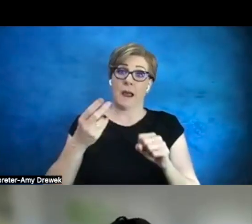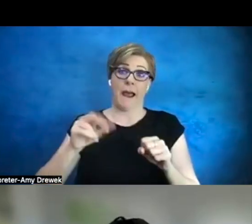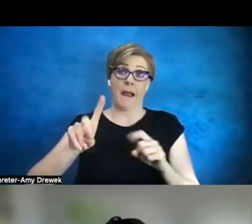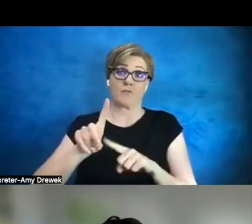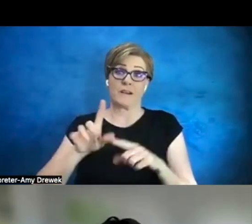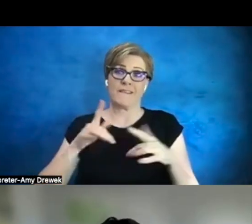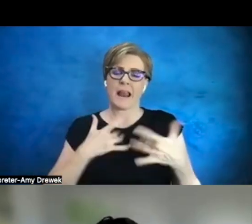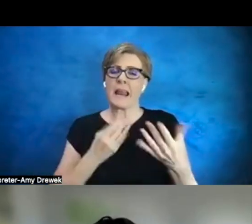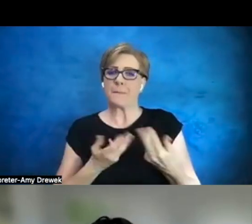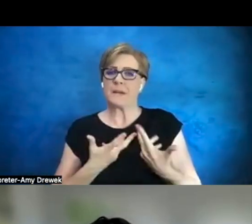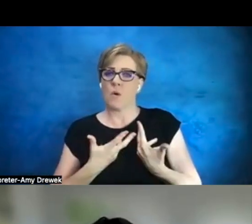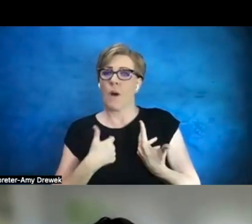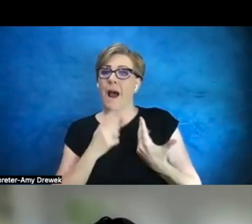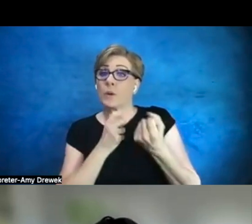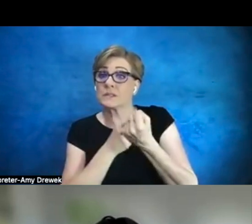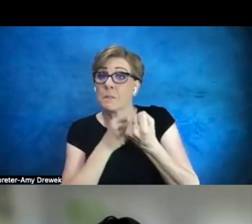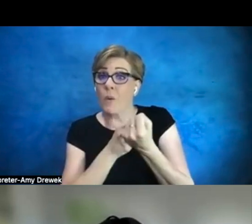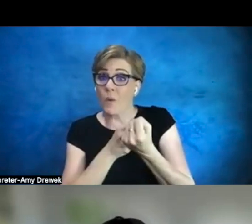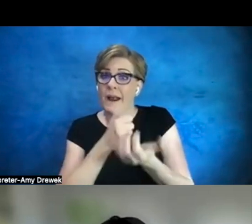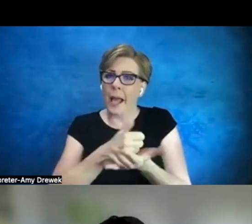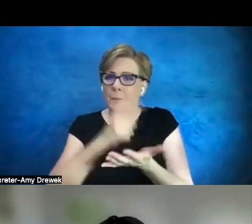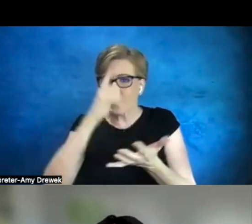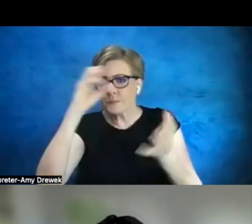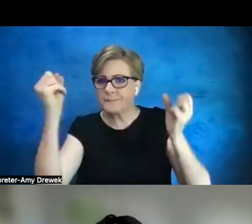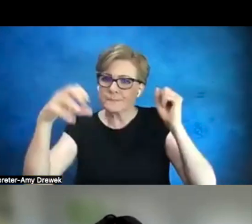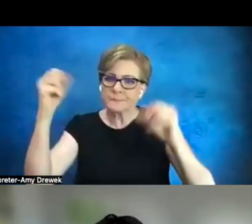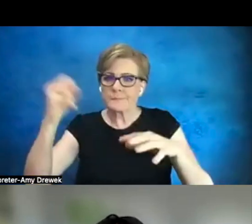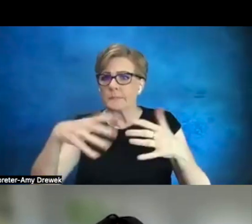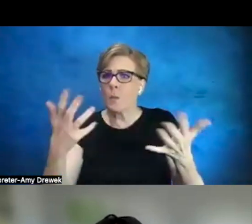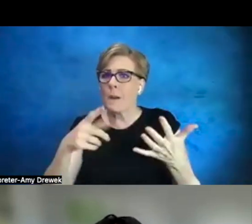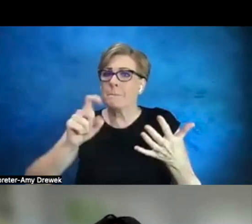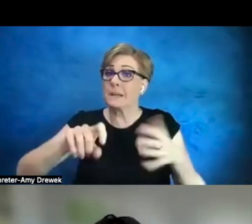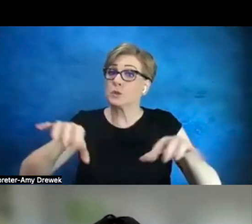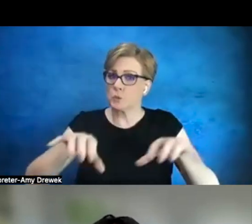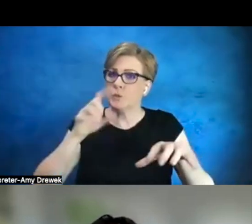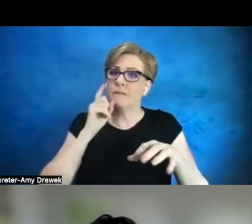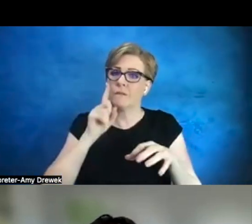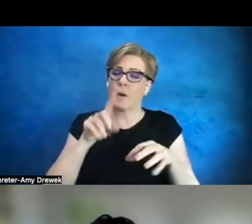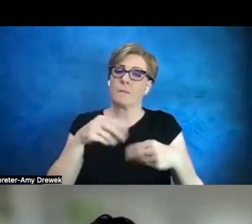you in thinking that through. Any questions before we move on?